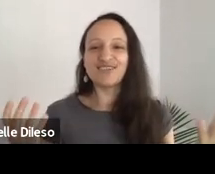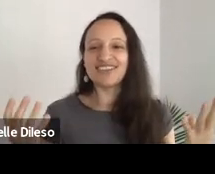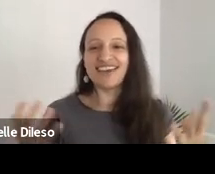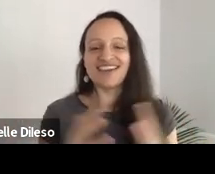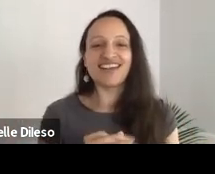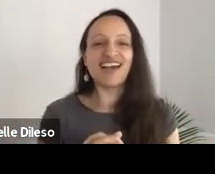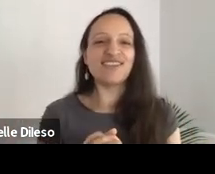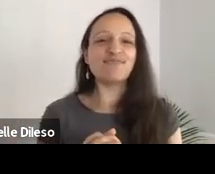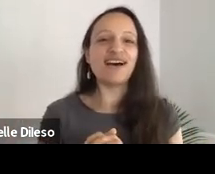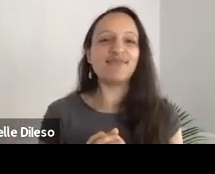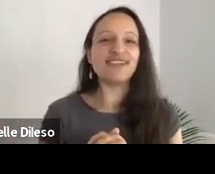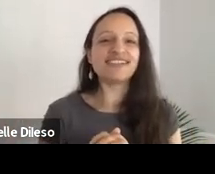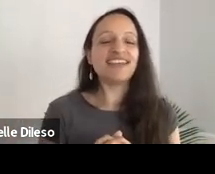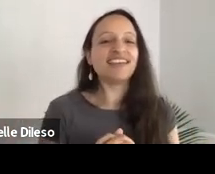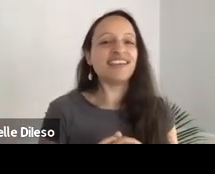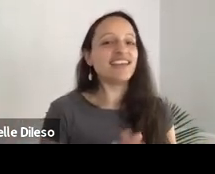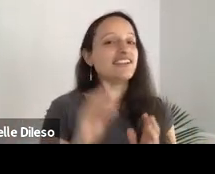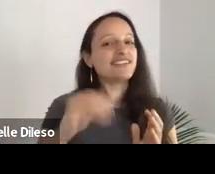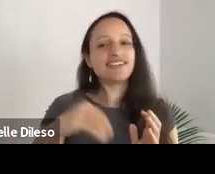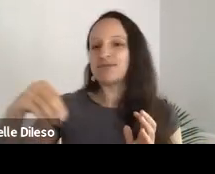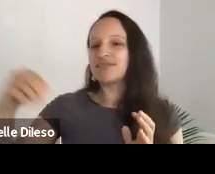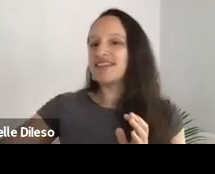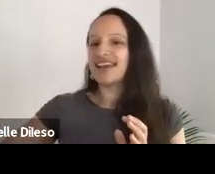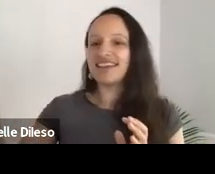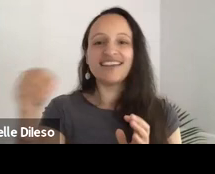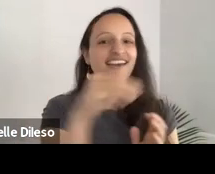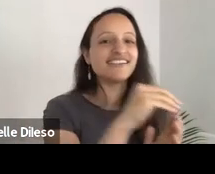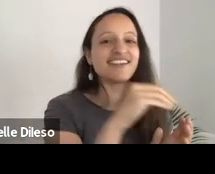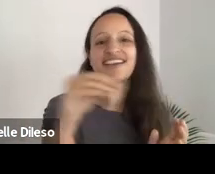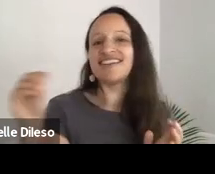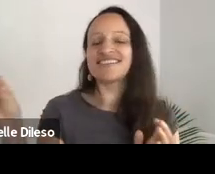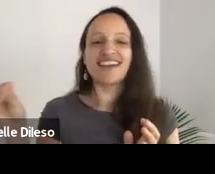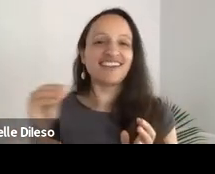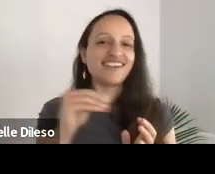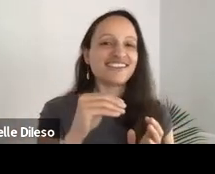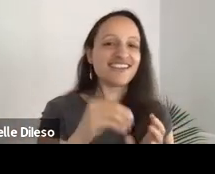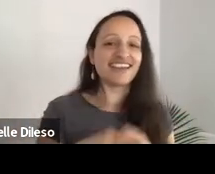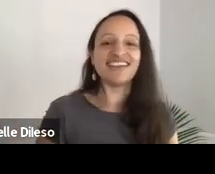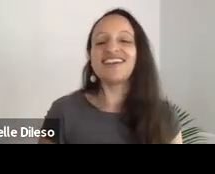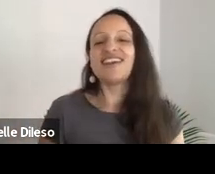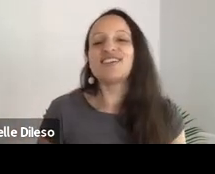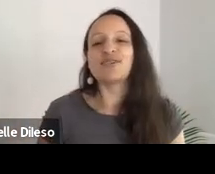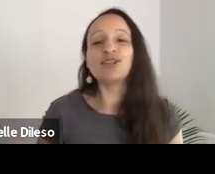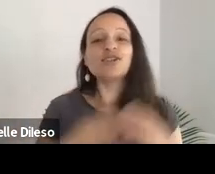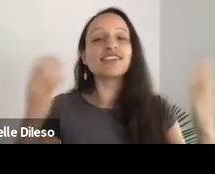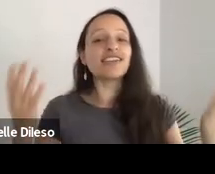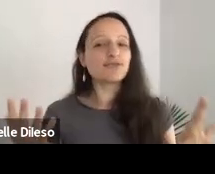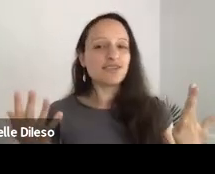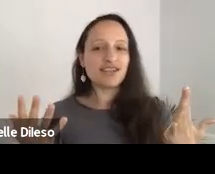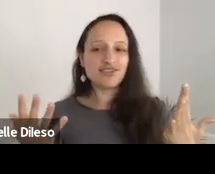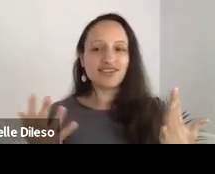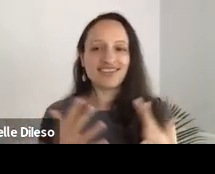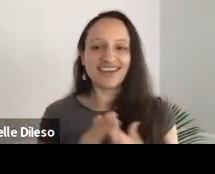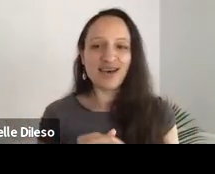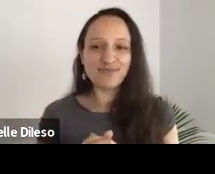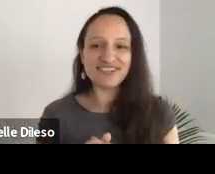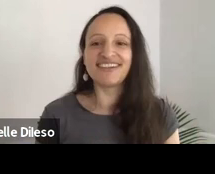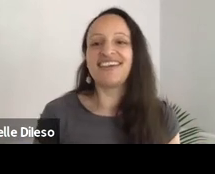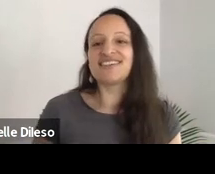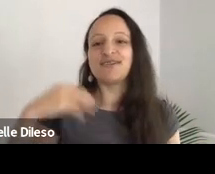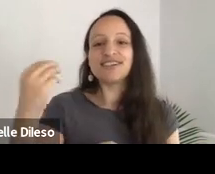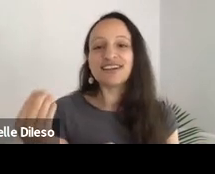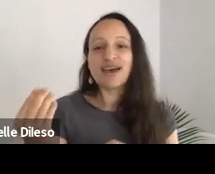So I was sitting with the child and the mom and the kid kept stacking unstacking stacking and unstacking, so we knew that the kid was really interested in the cups.